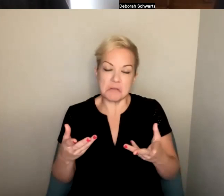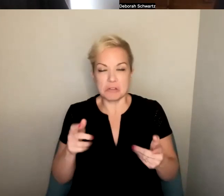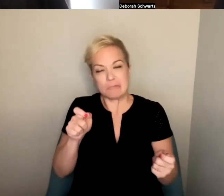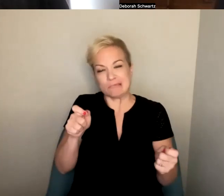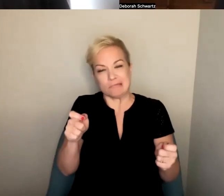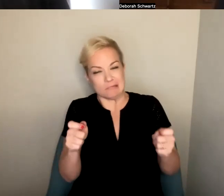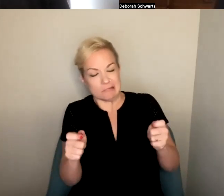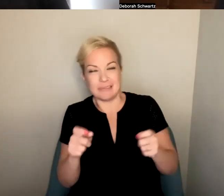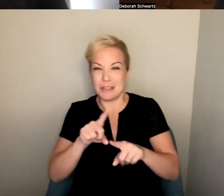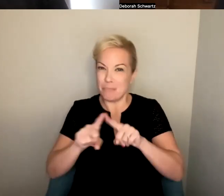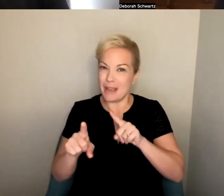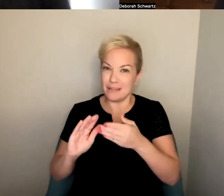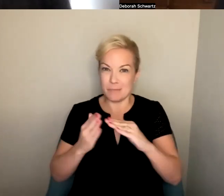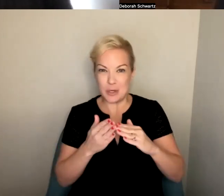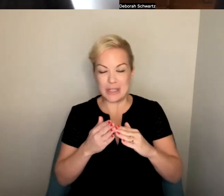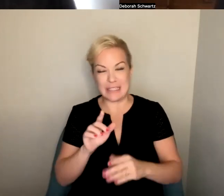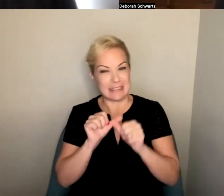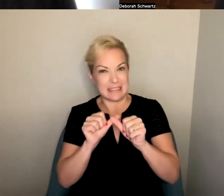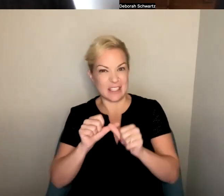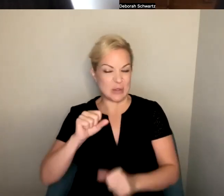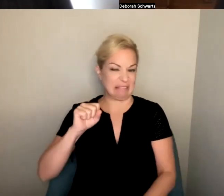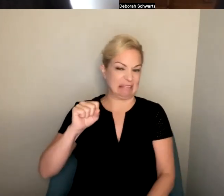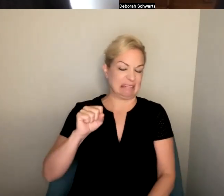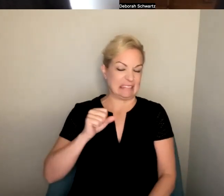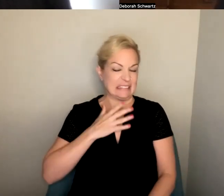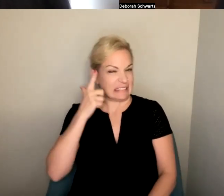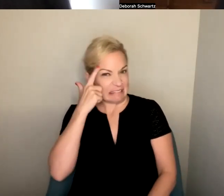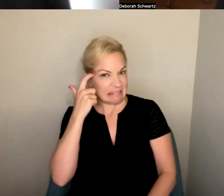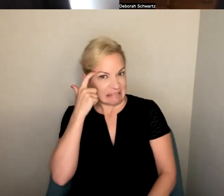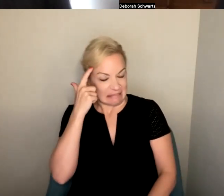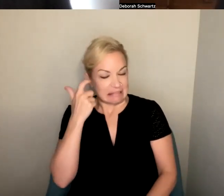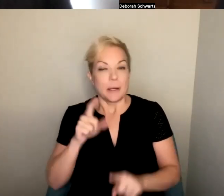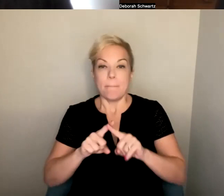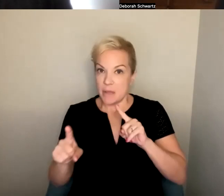but and I I have to you know tell you that the generation of Scholars that are Indigenous coming